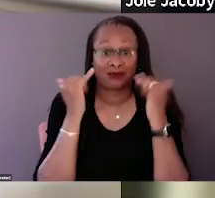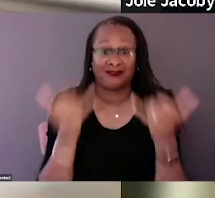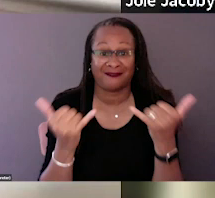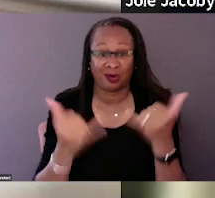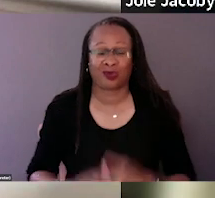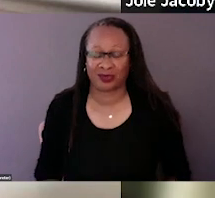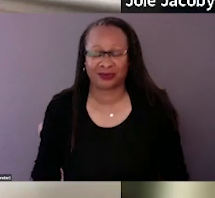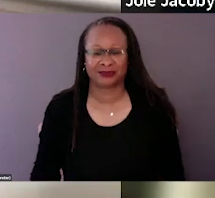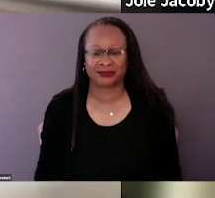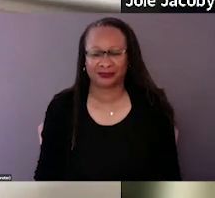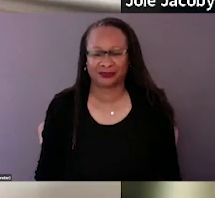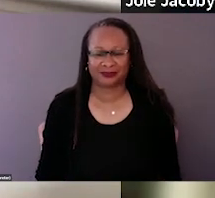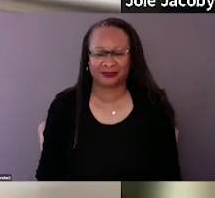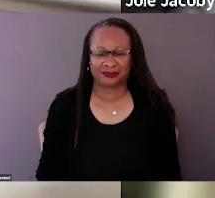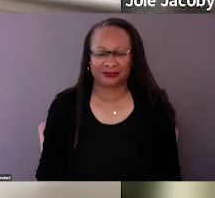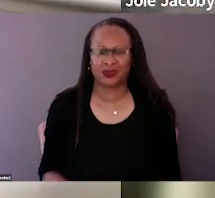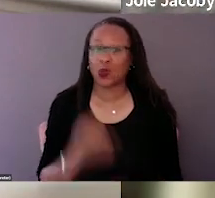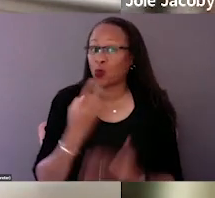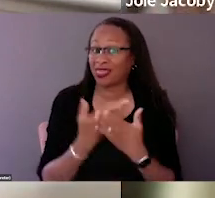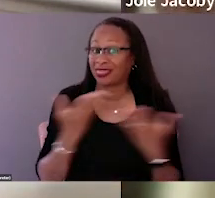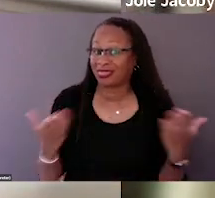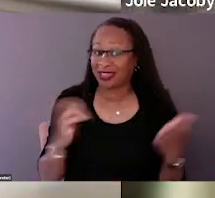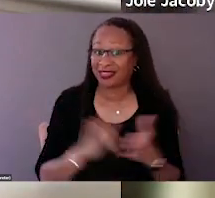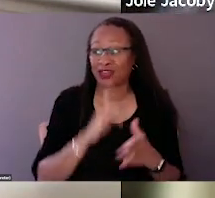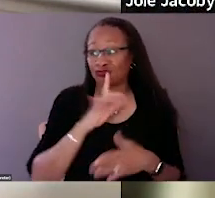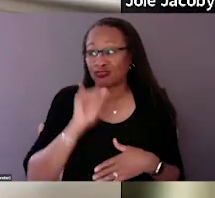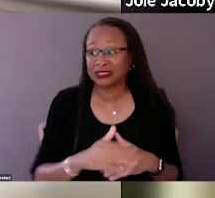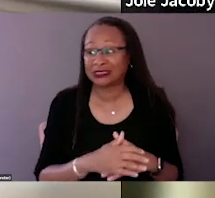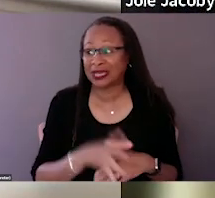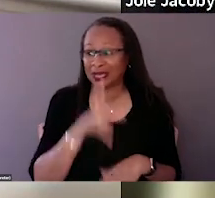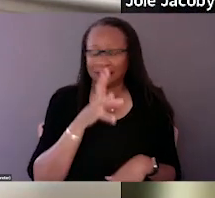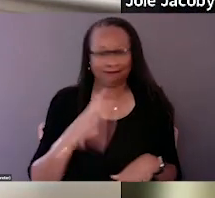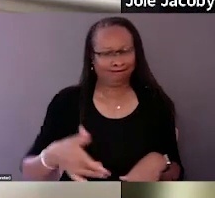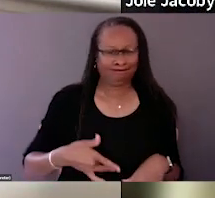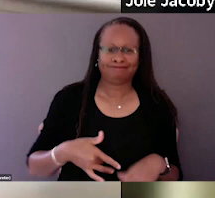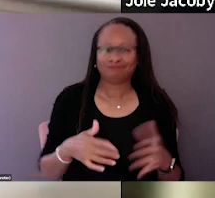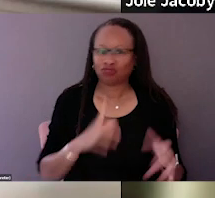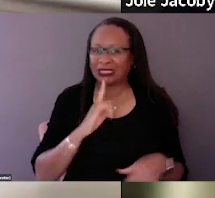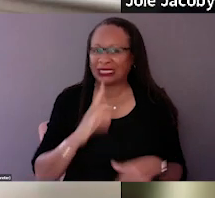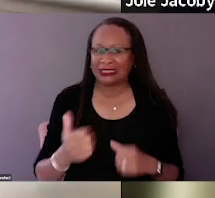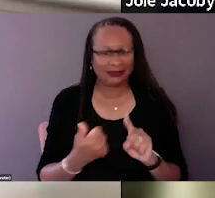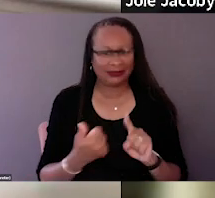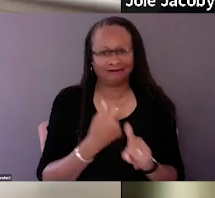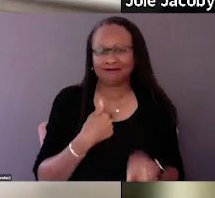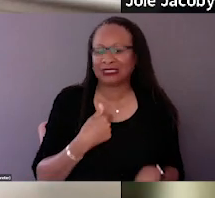One of the things that really spoke to me was the moments where you gather around the table,